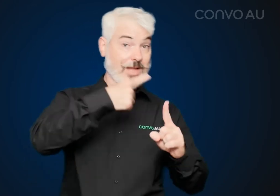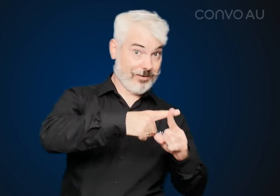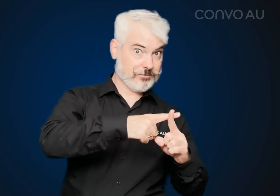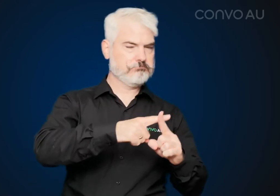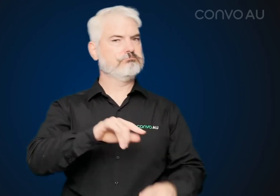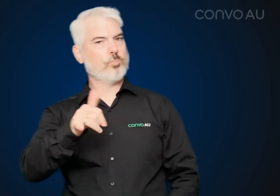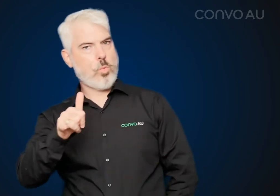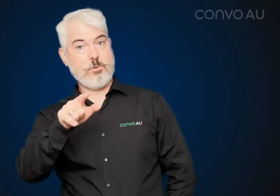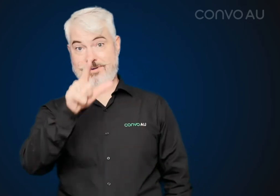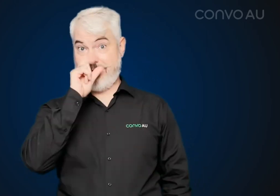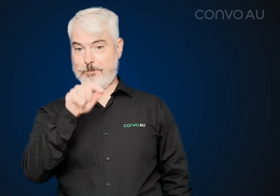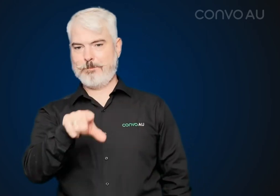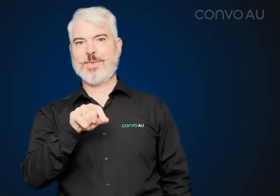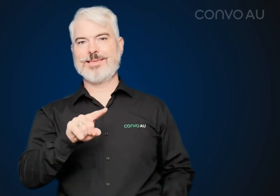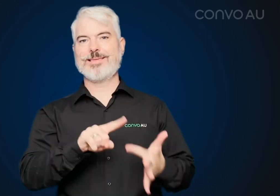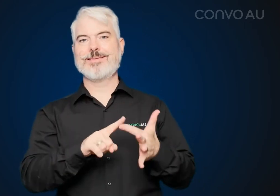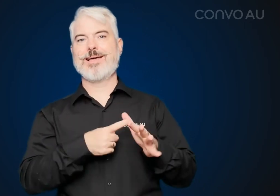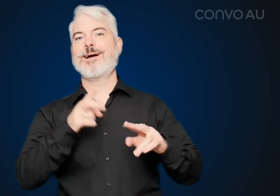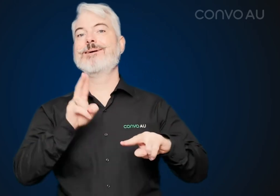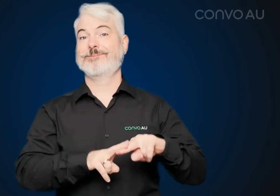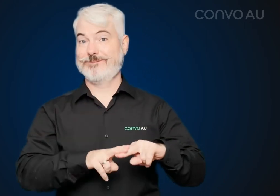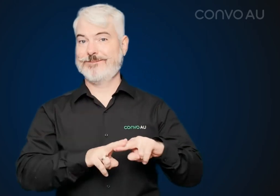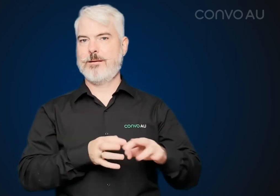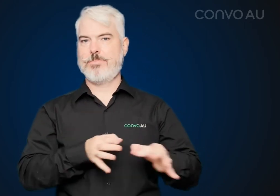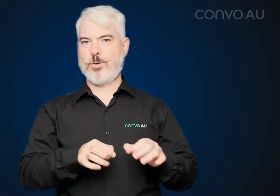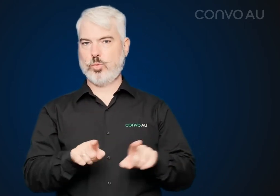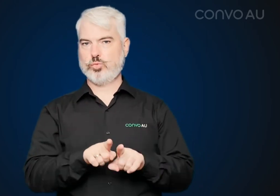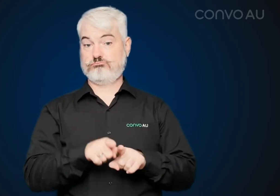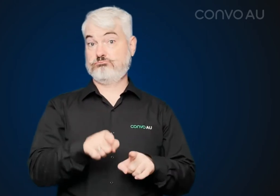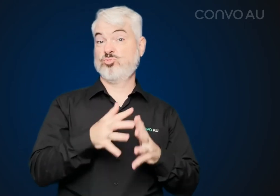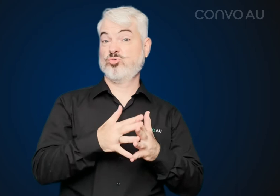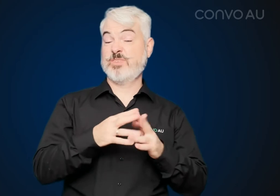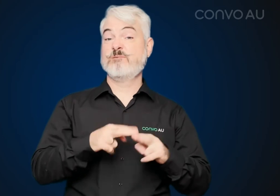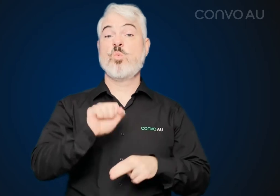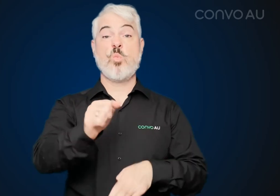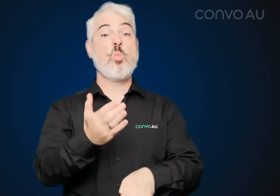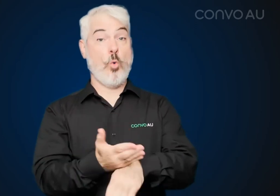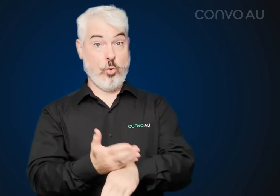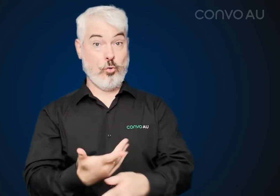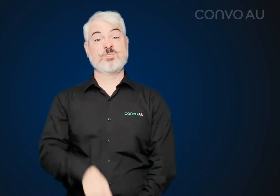and or use your EAF funding (which will be useful for your work).